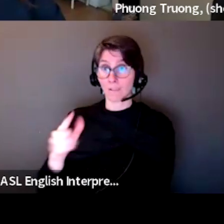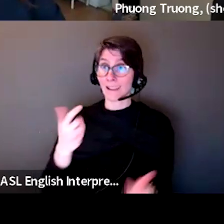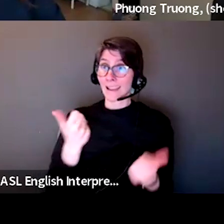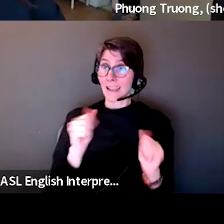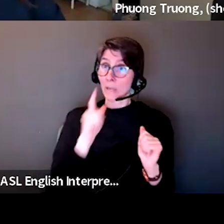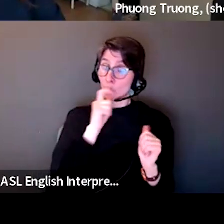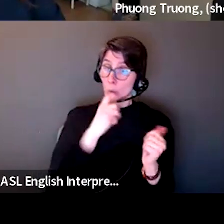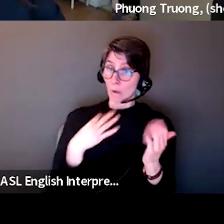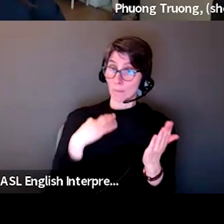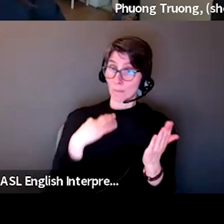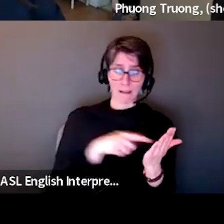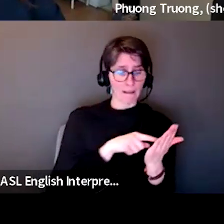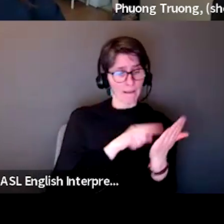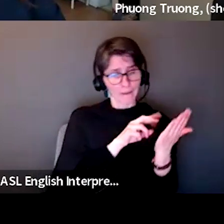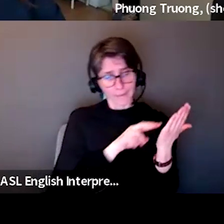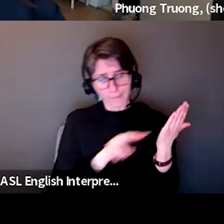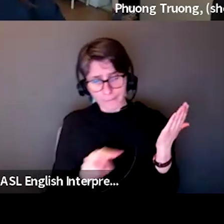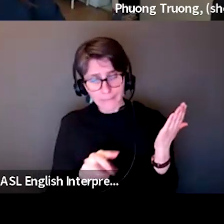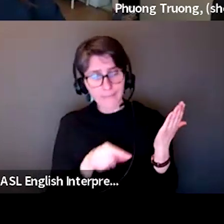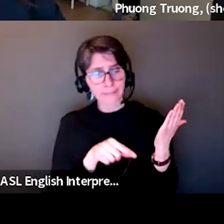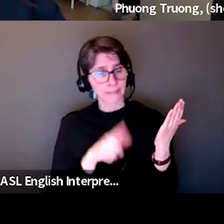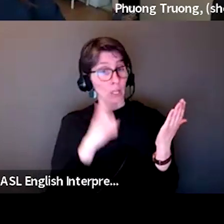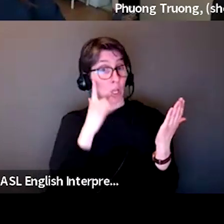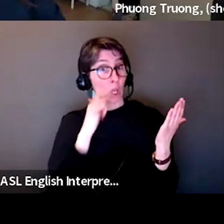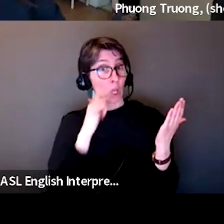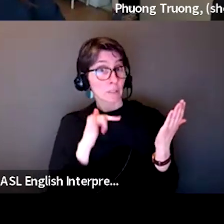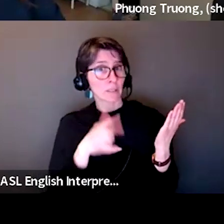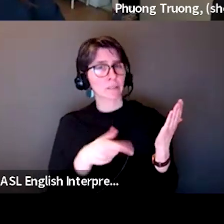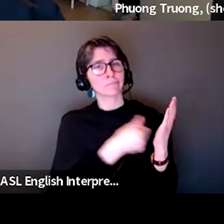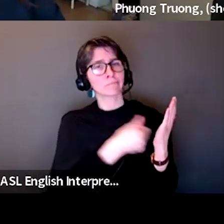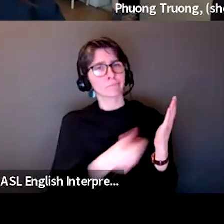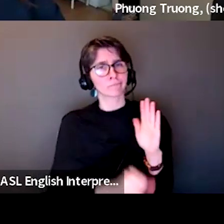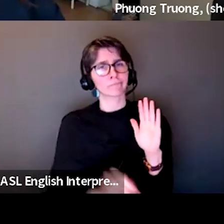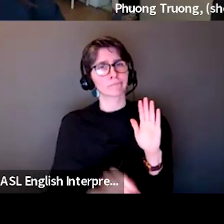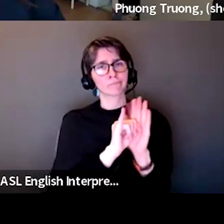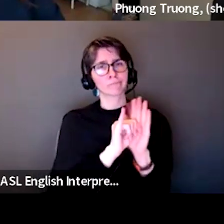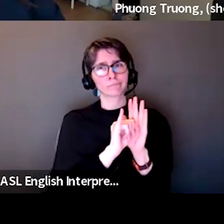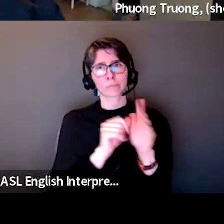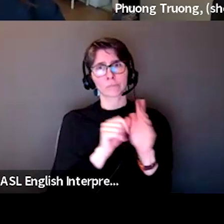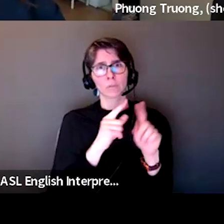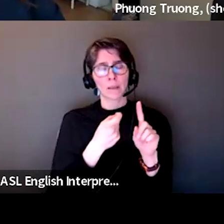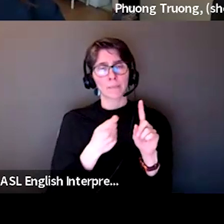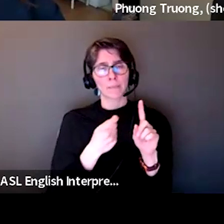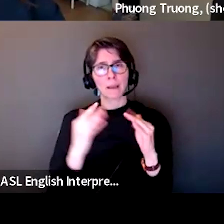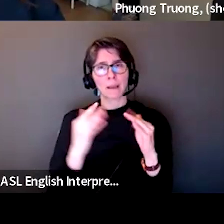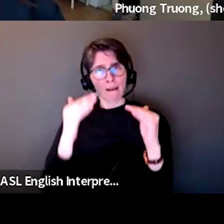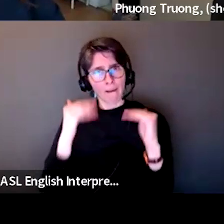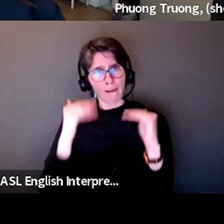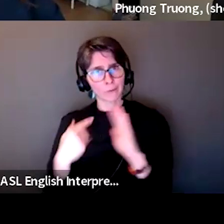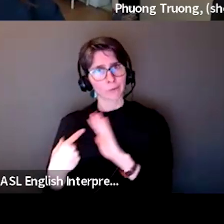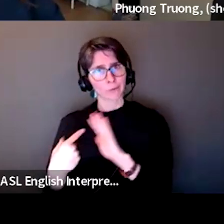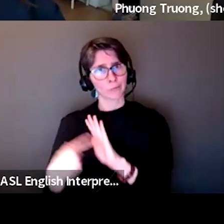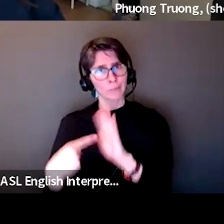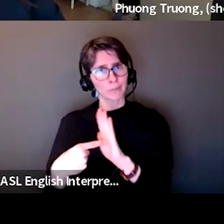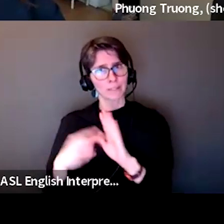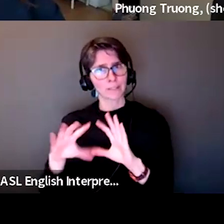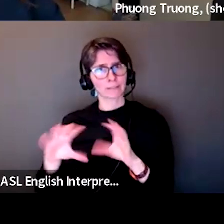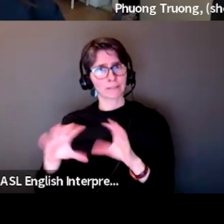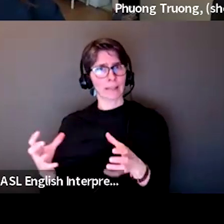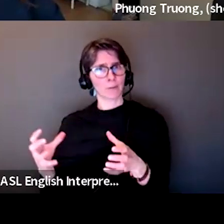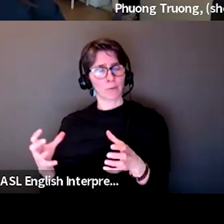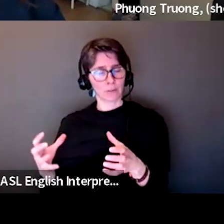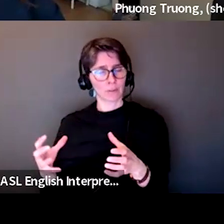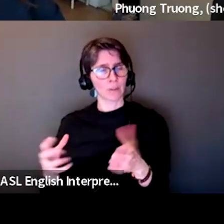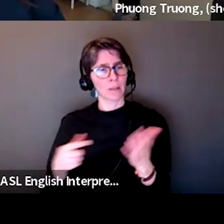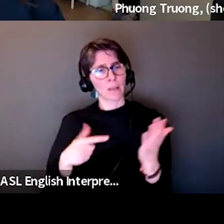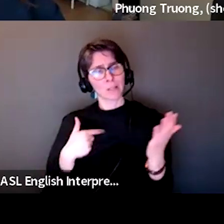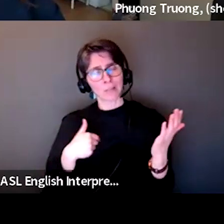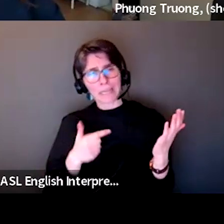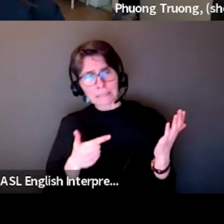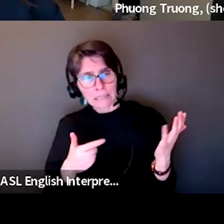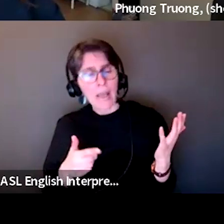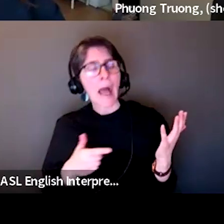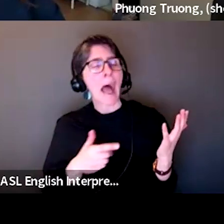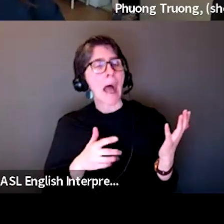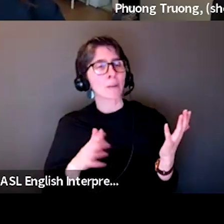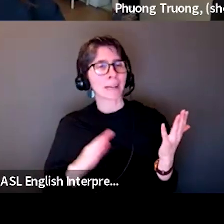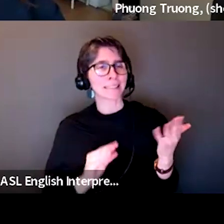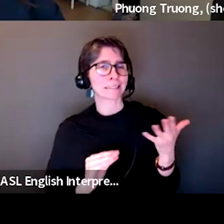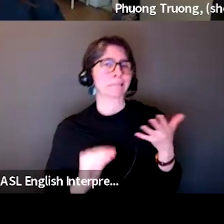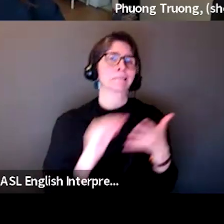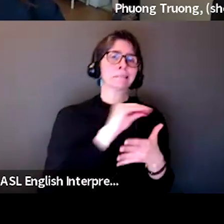who identify from an underrepresented category so that they're in the mix of sort of the shortlist